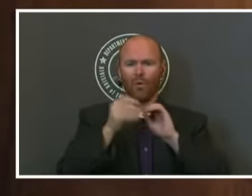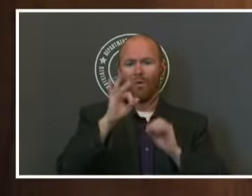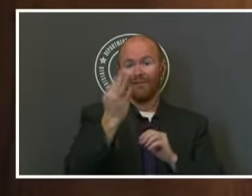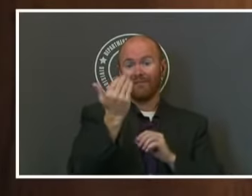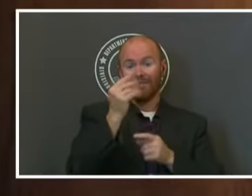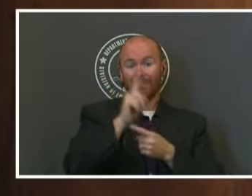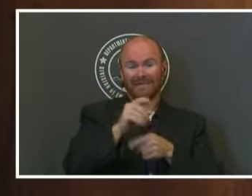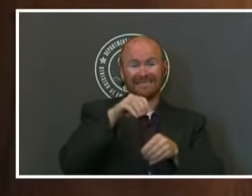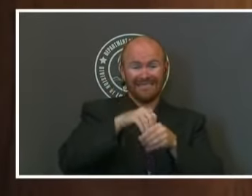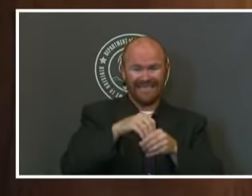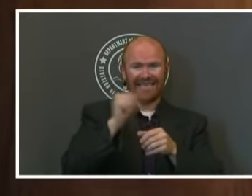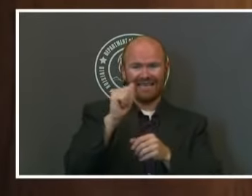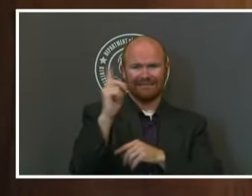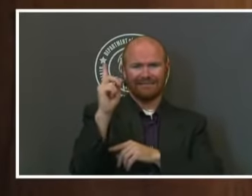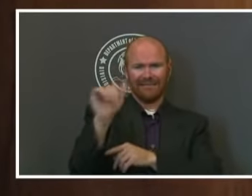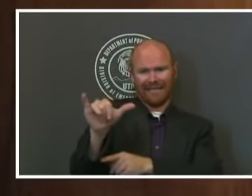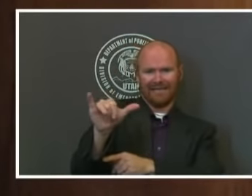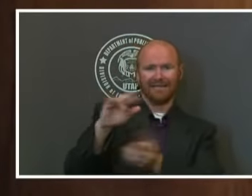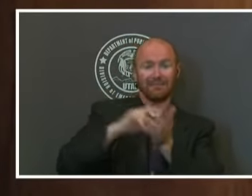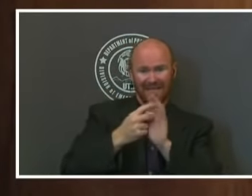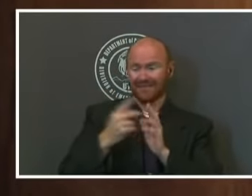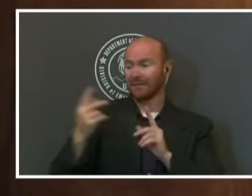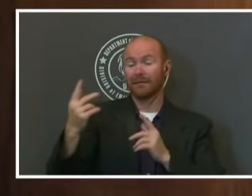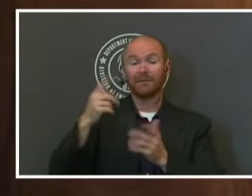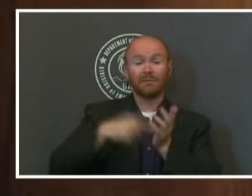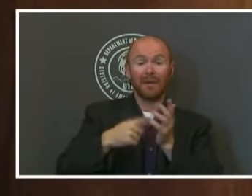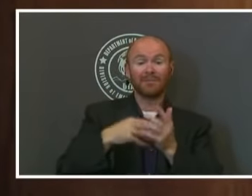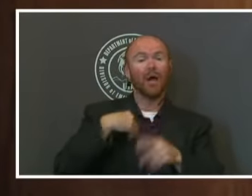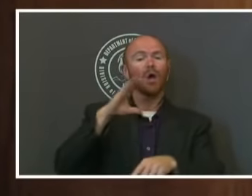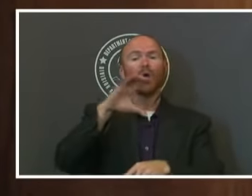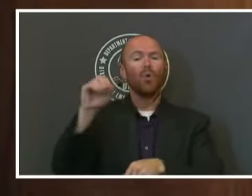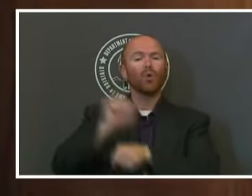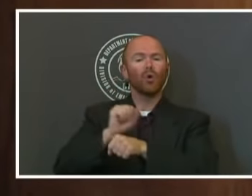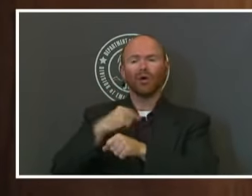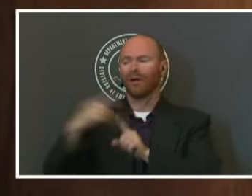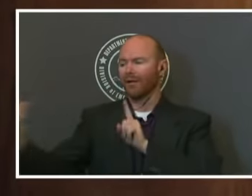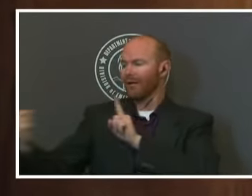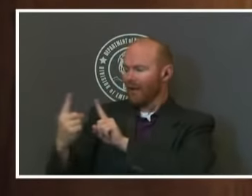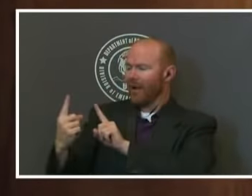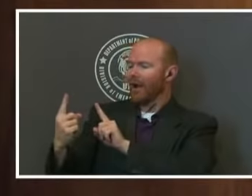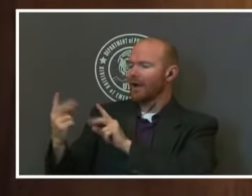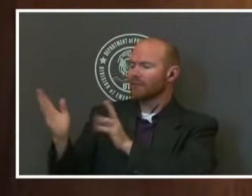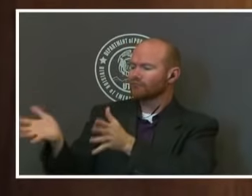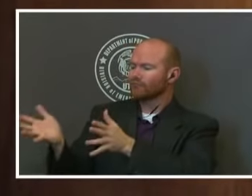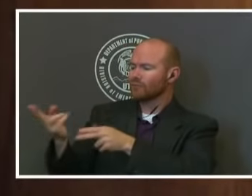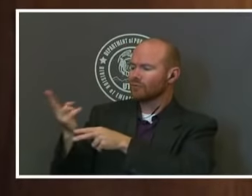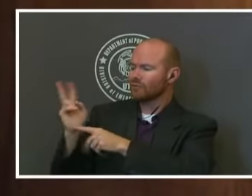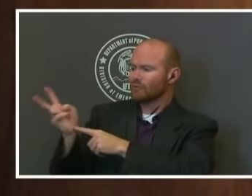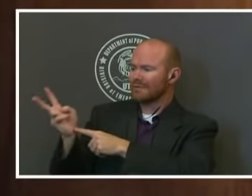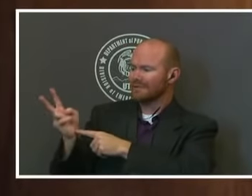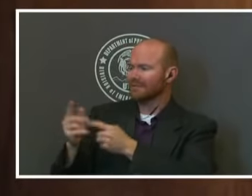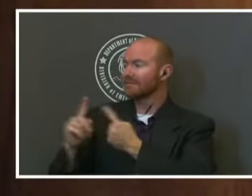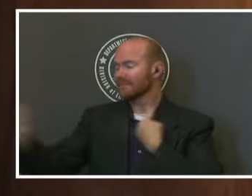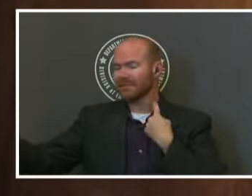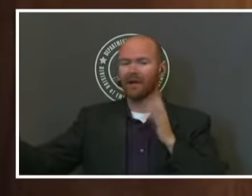encounters one two two minutes at a time how does this change